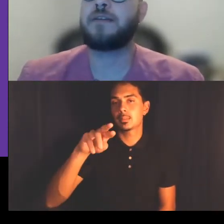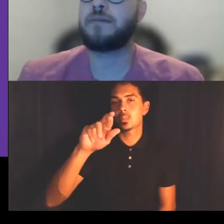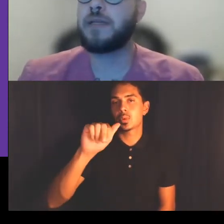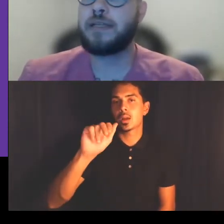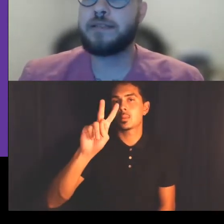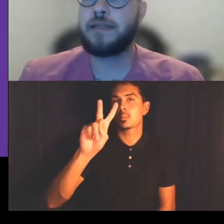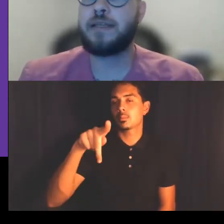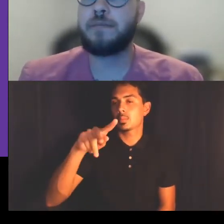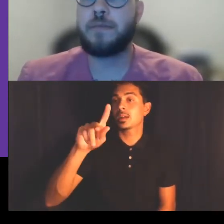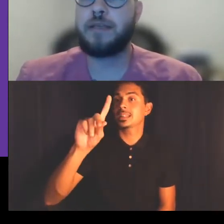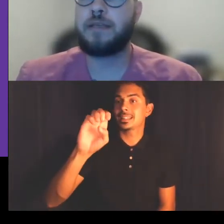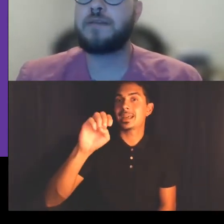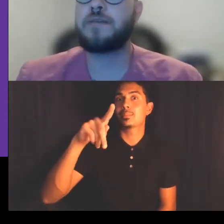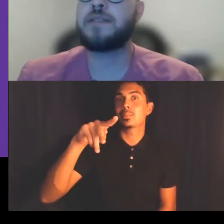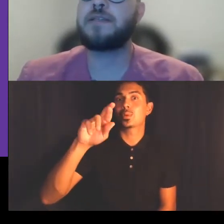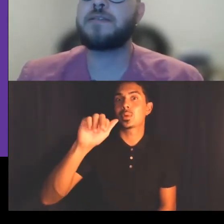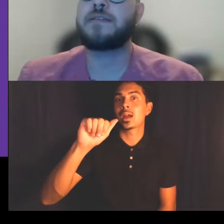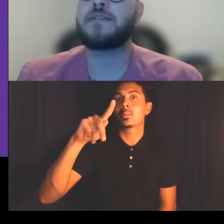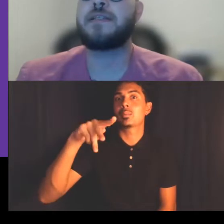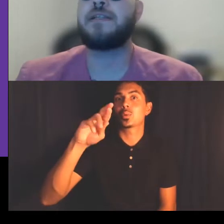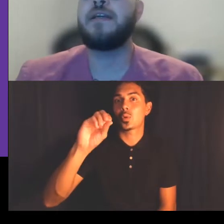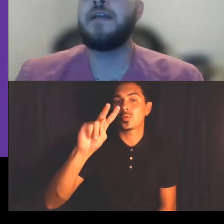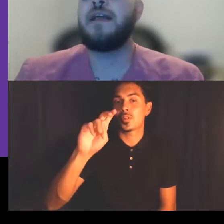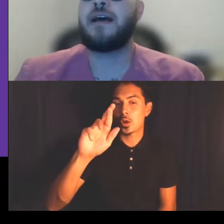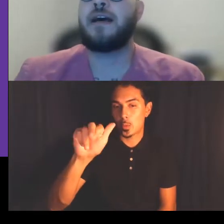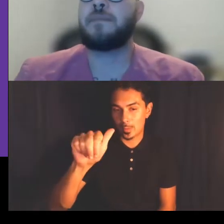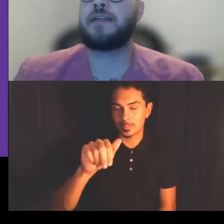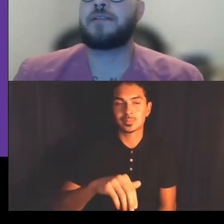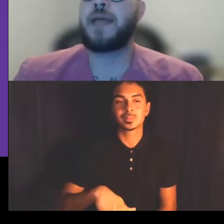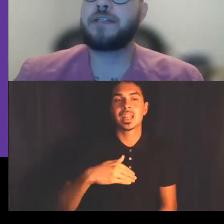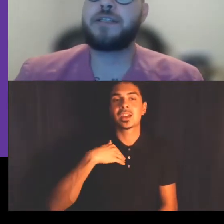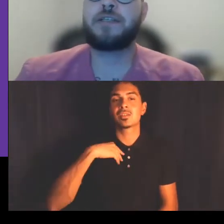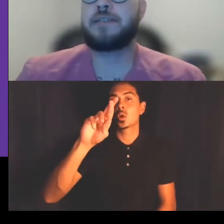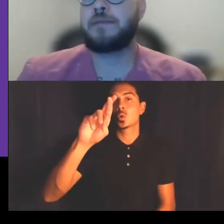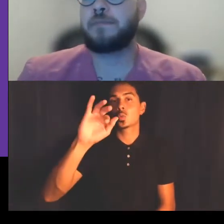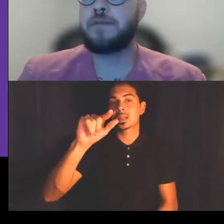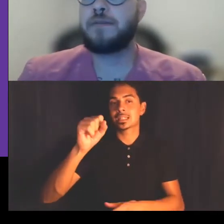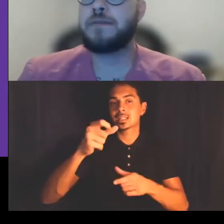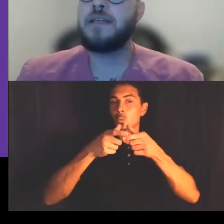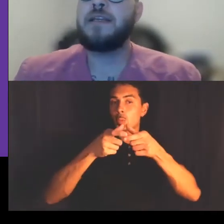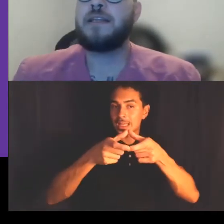There are rings that can be used and inserted. There's patches and pills.